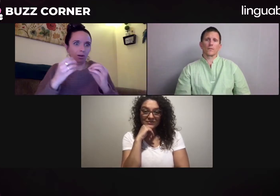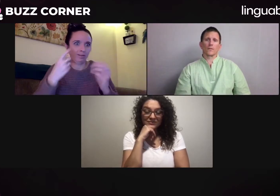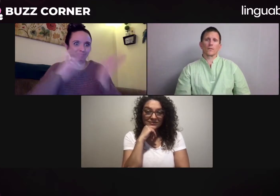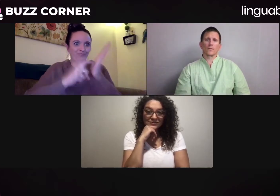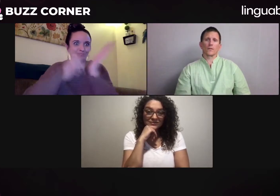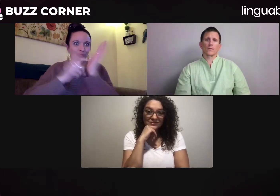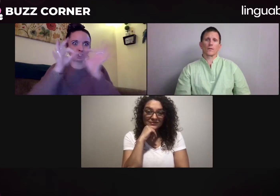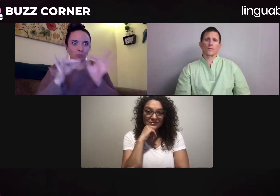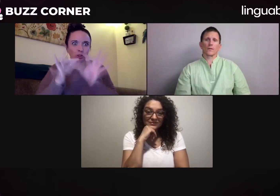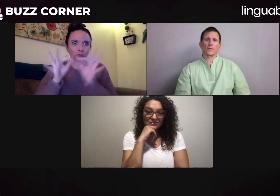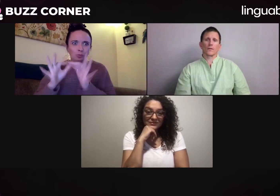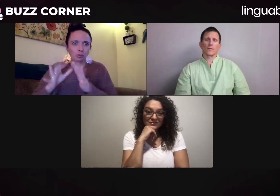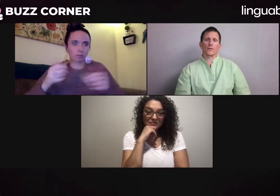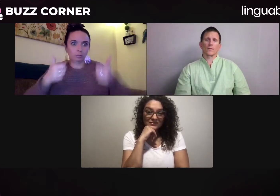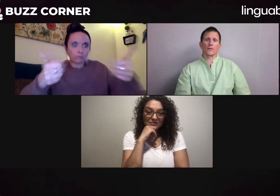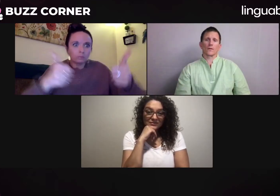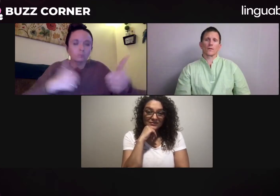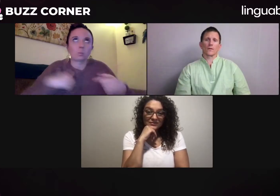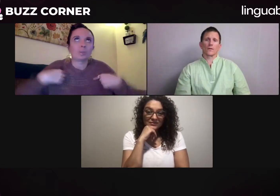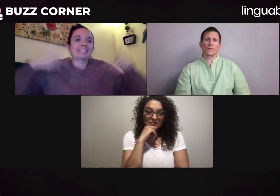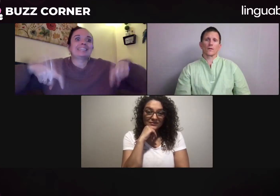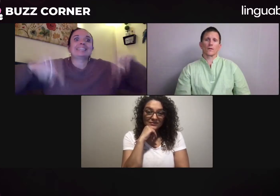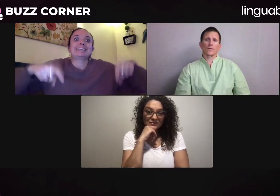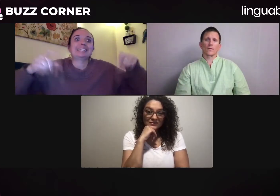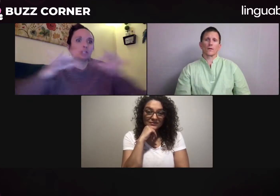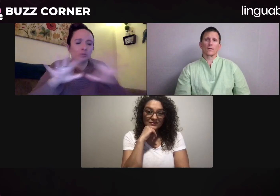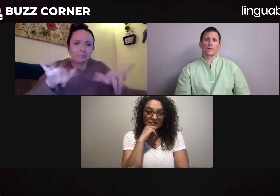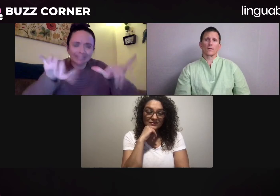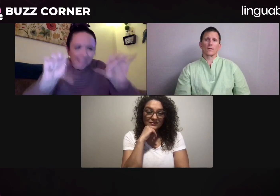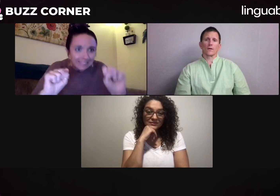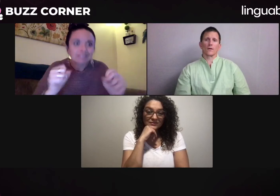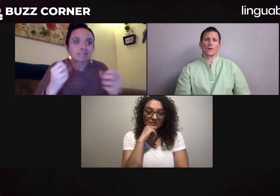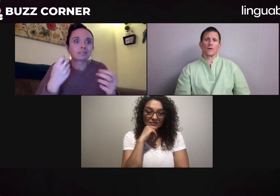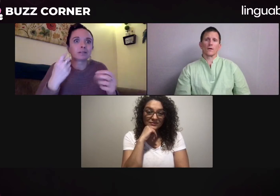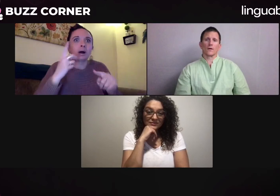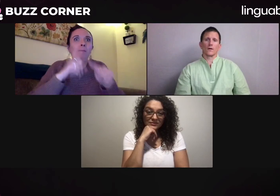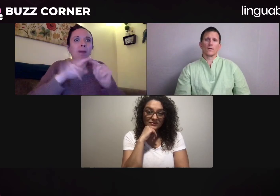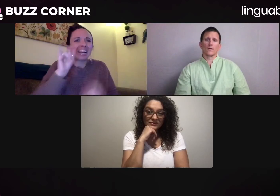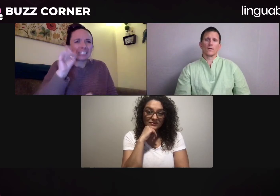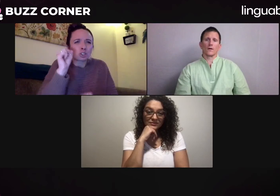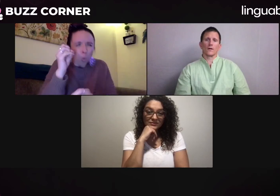And so that's the first example that I had seen of that. And yes, we do need interpreters.